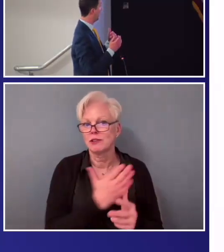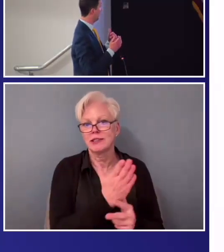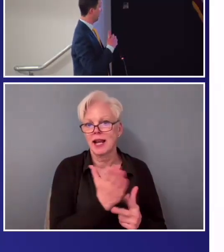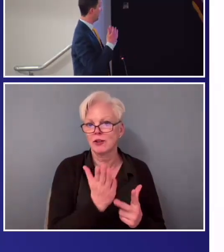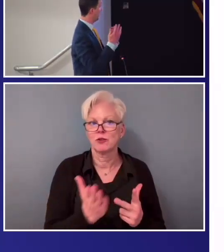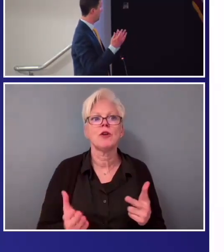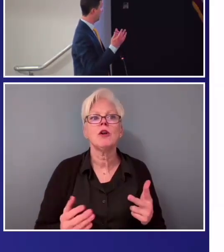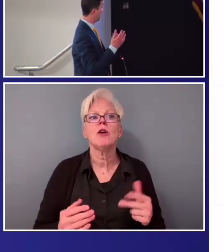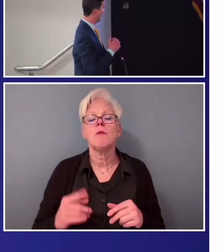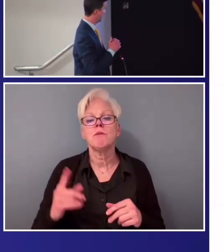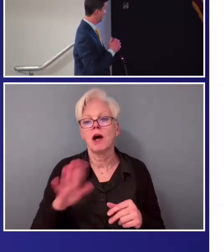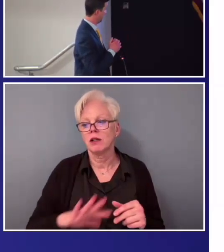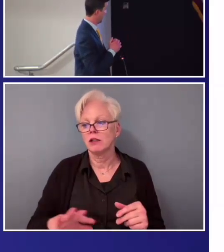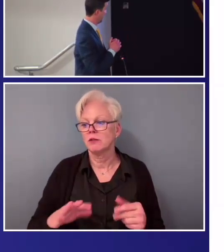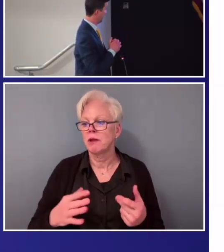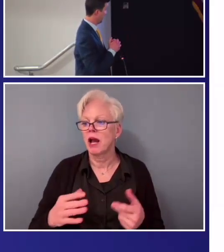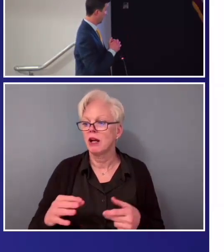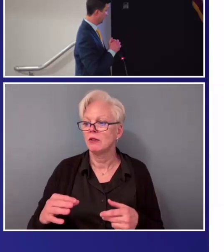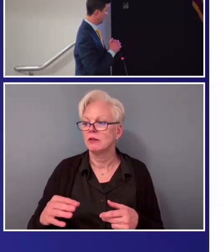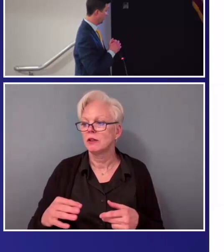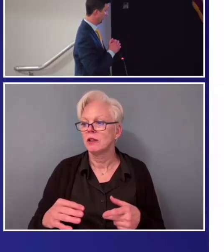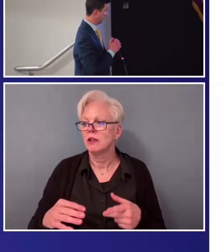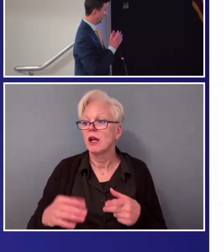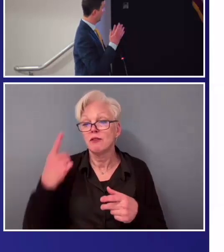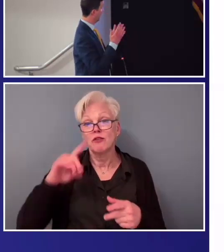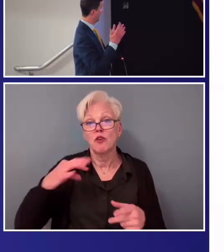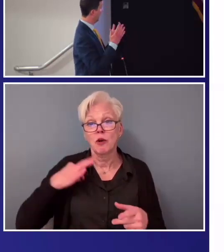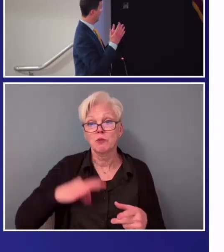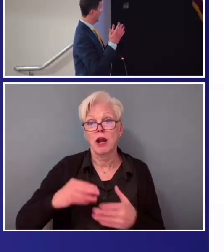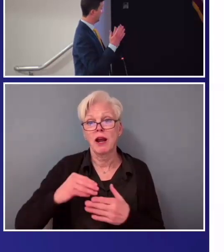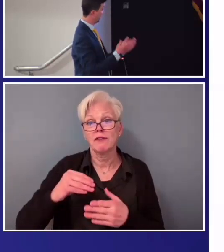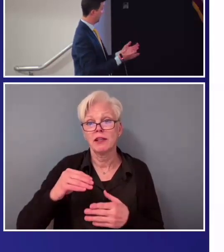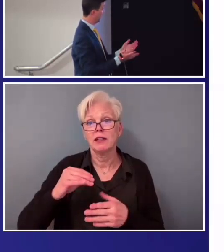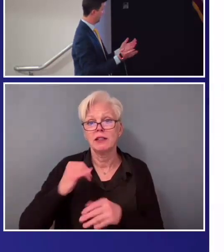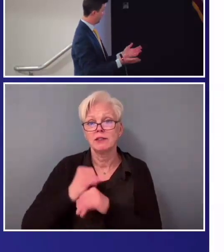although about 1 in 5 students at a for-profit institution attend a failing